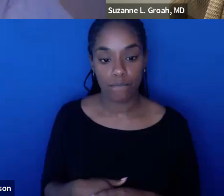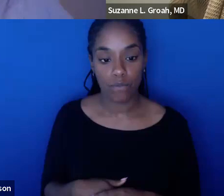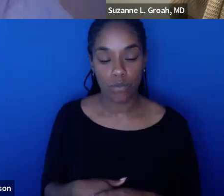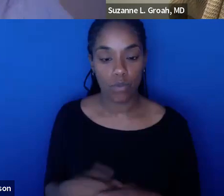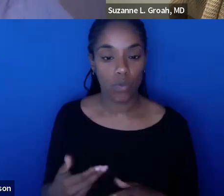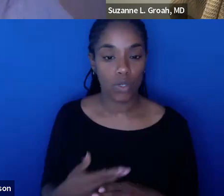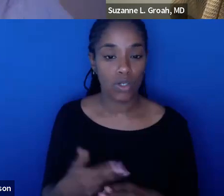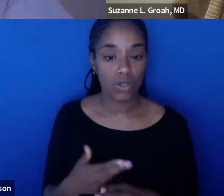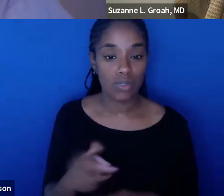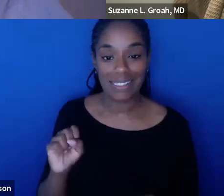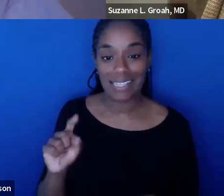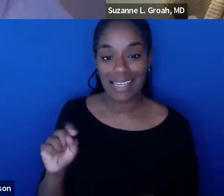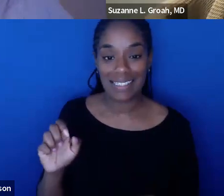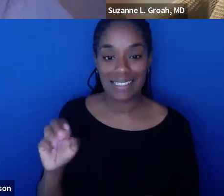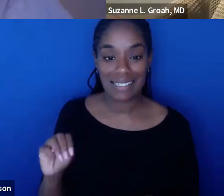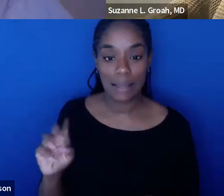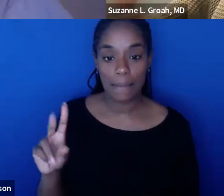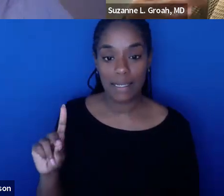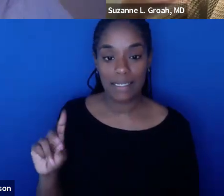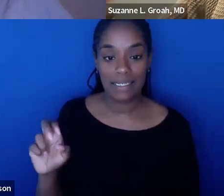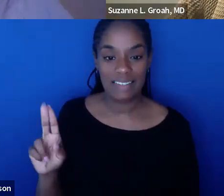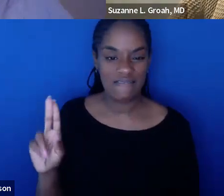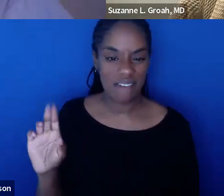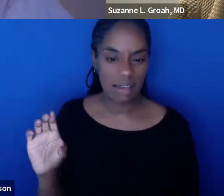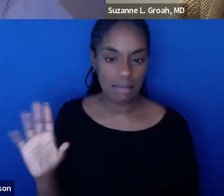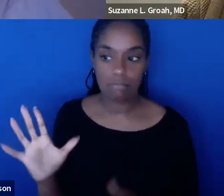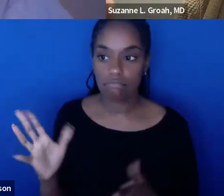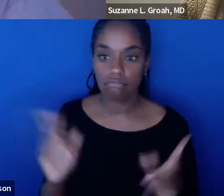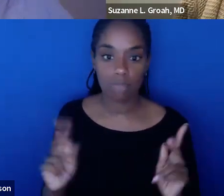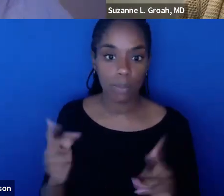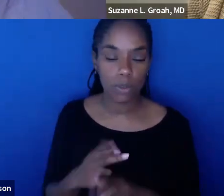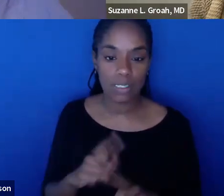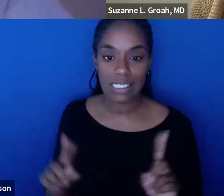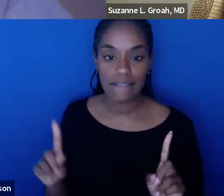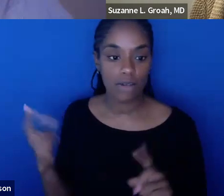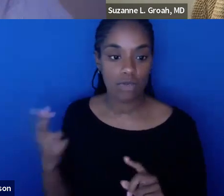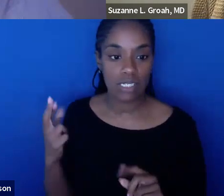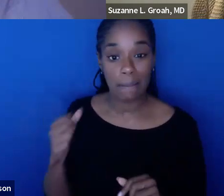So a stim device that many people use for different reasons, like for back pain or whatever.